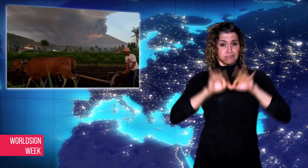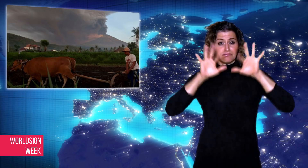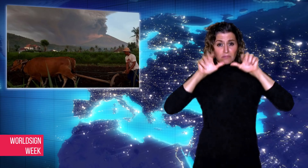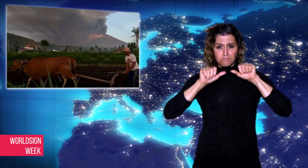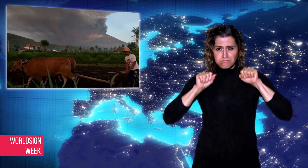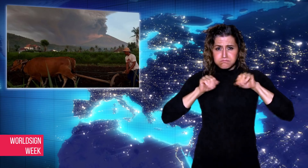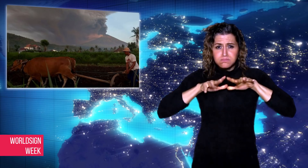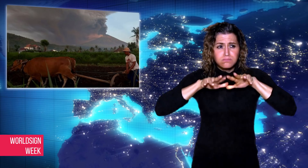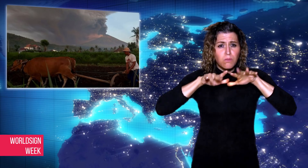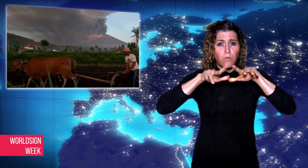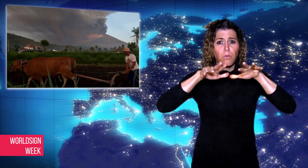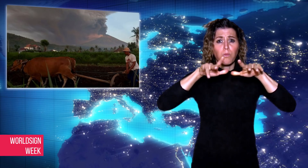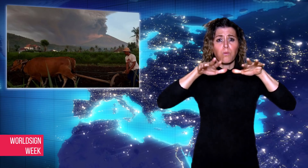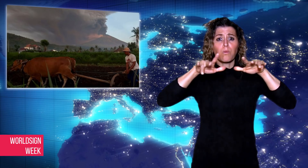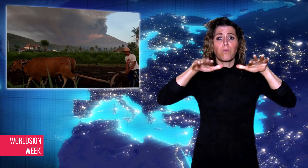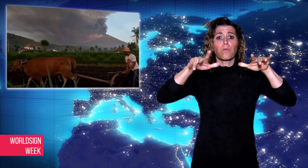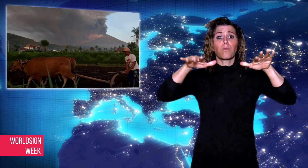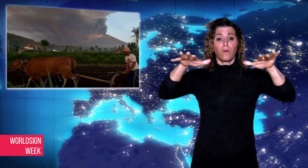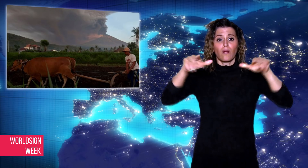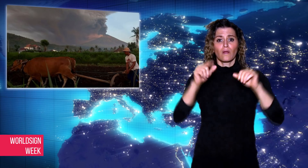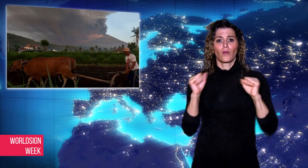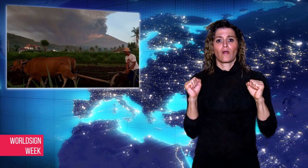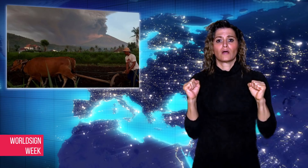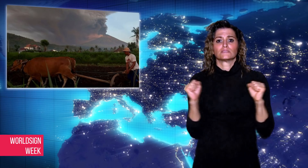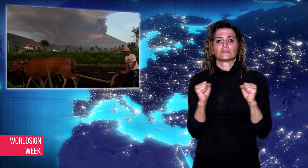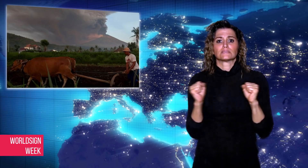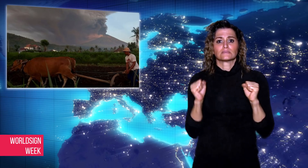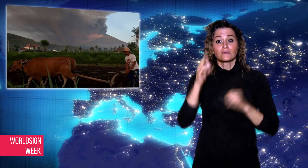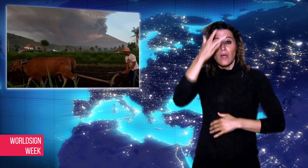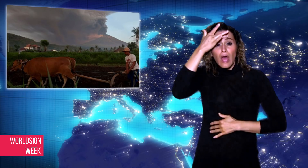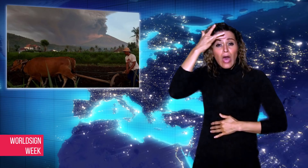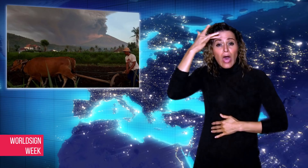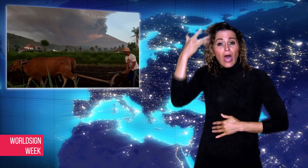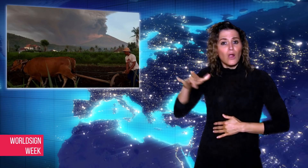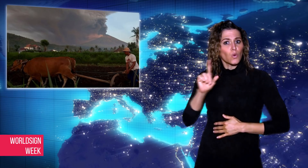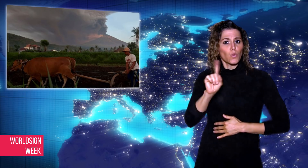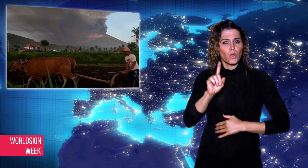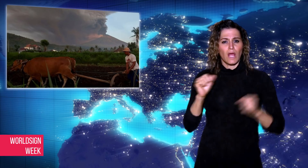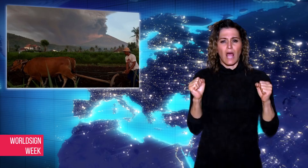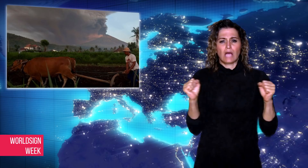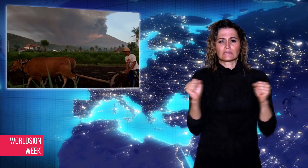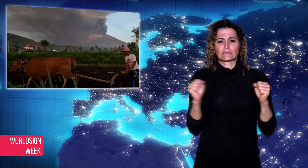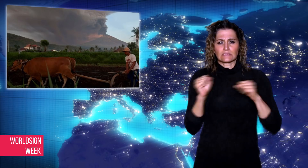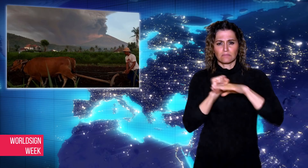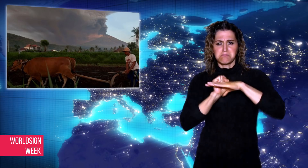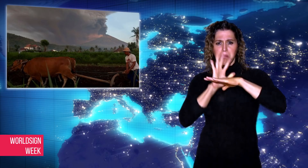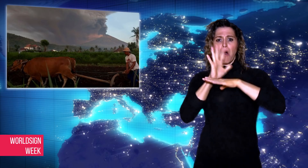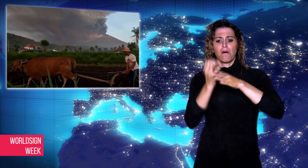side. Evacuation orders were imposed on